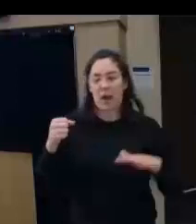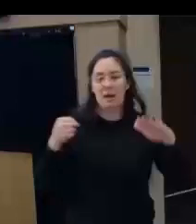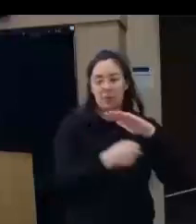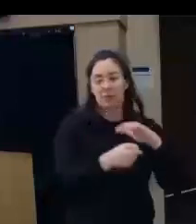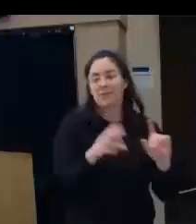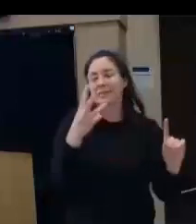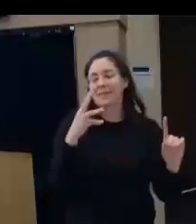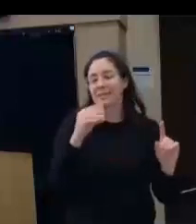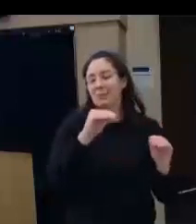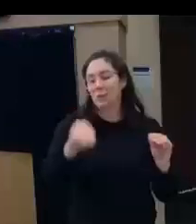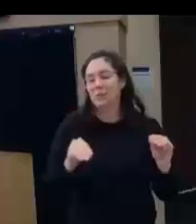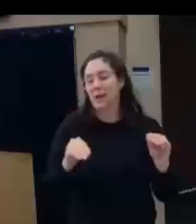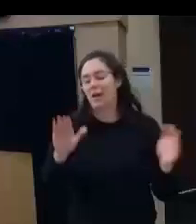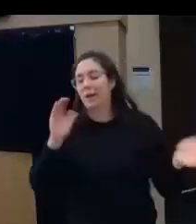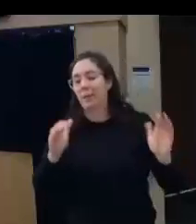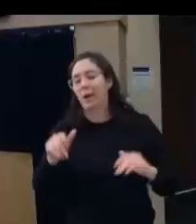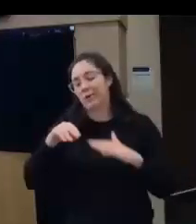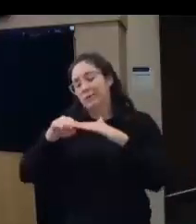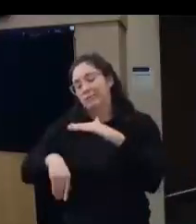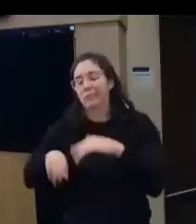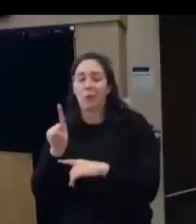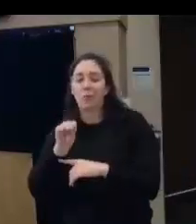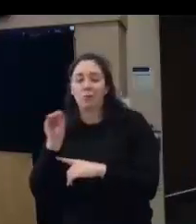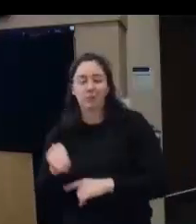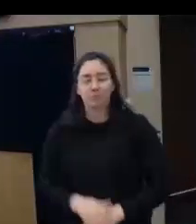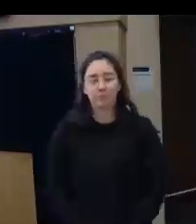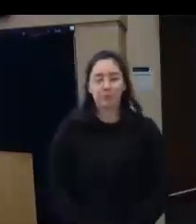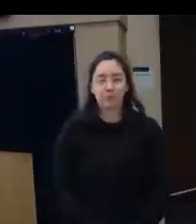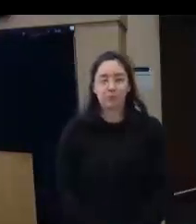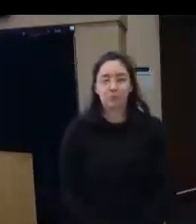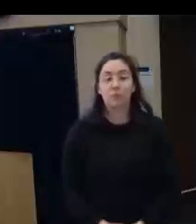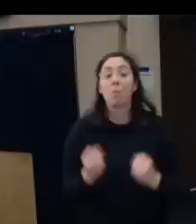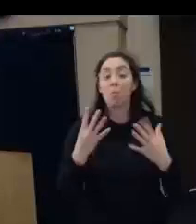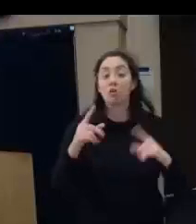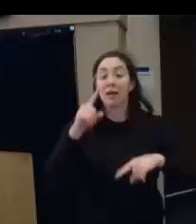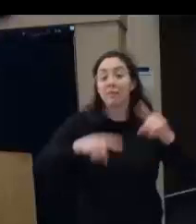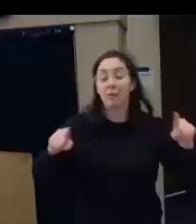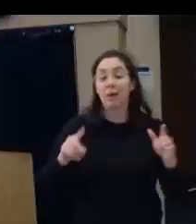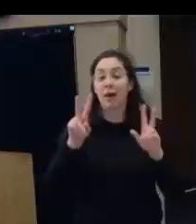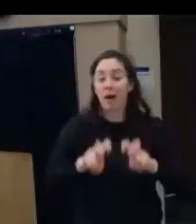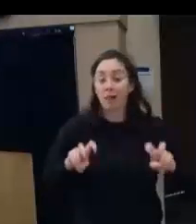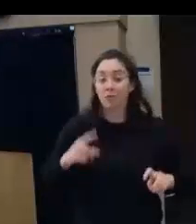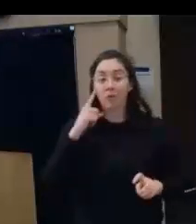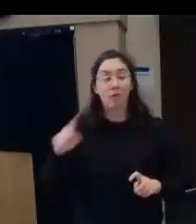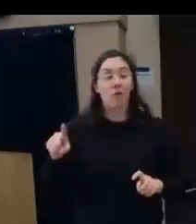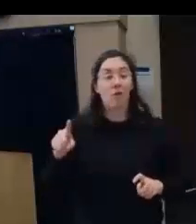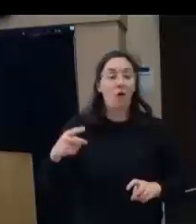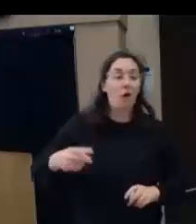versus less than 1% in multivariable analysis of risk factors for high resource utilization